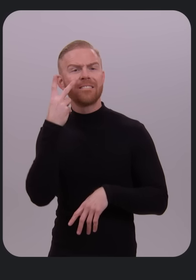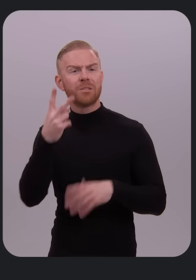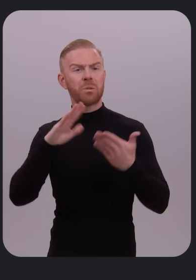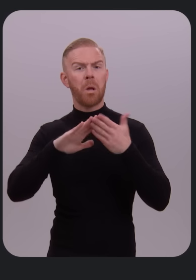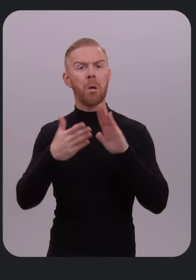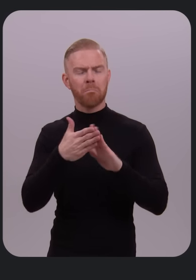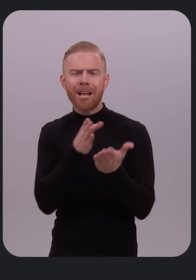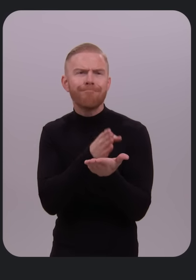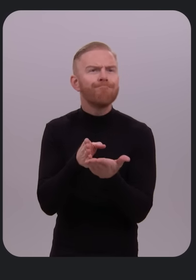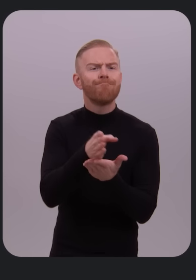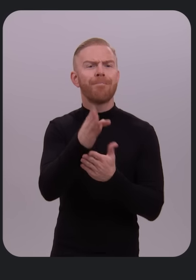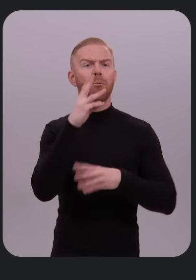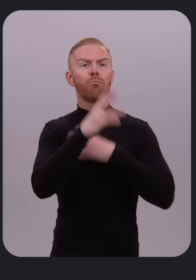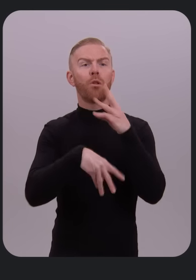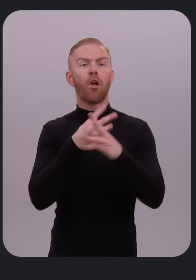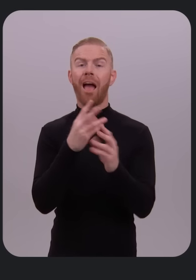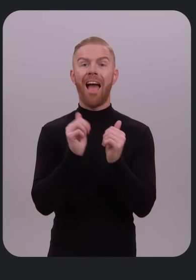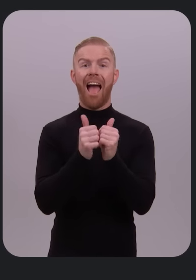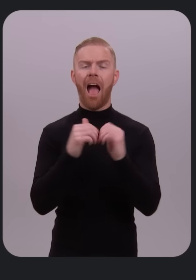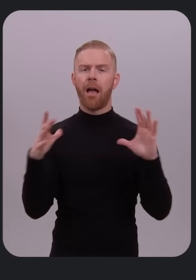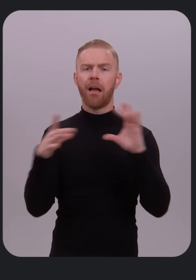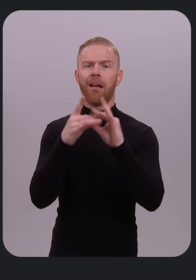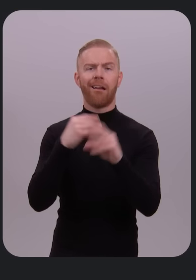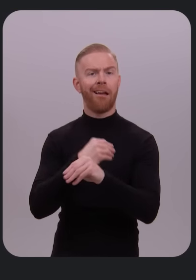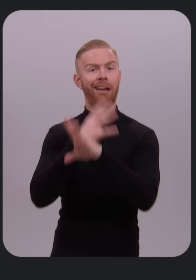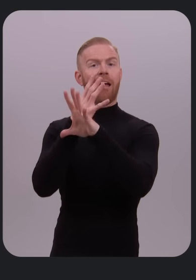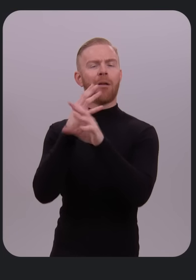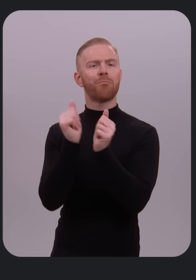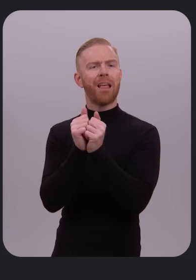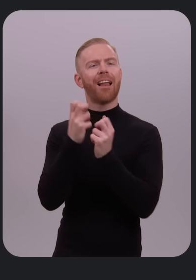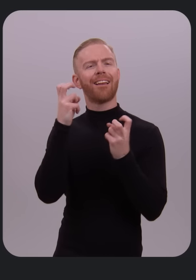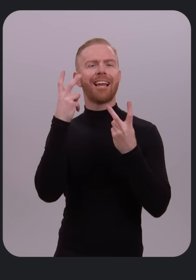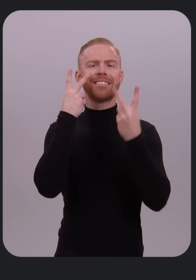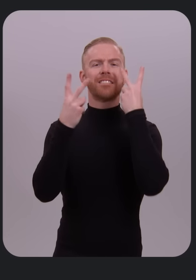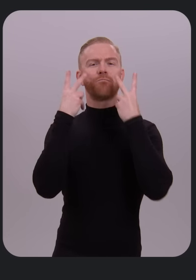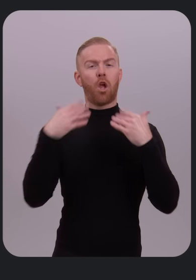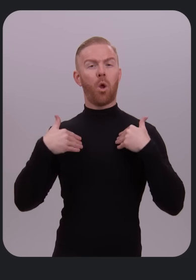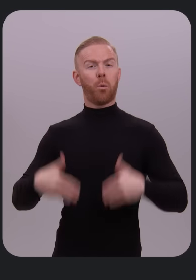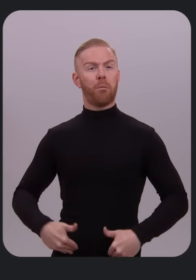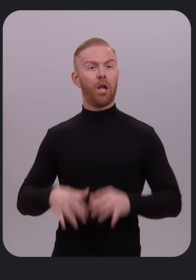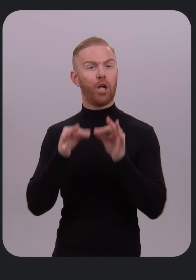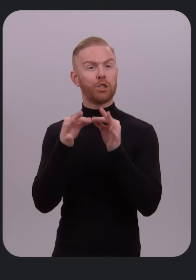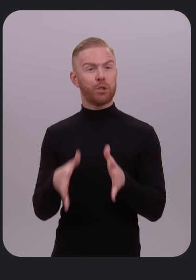to navigate the world by connecting them, via video, to human visual interpreters.